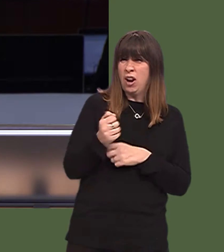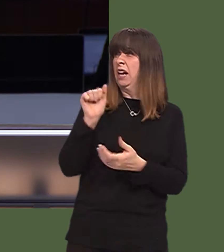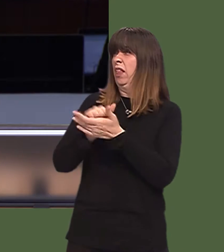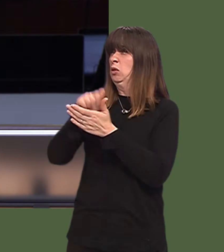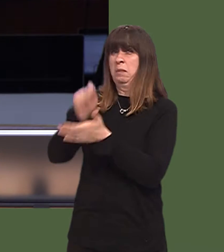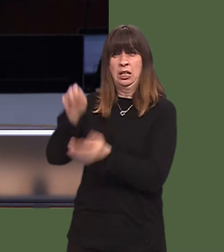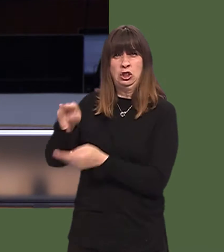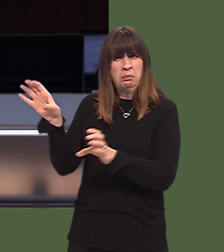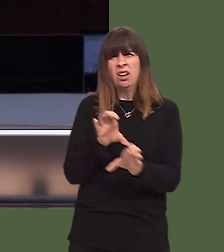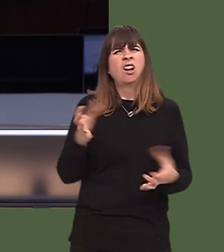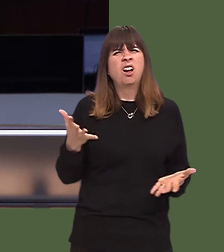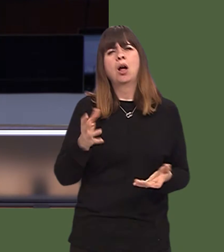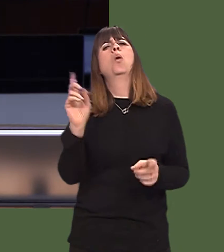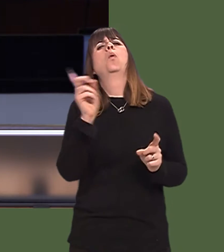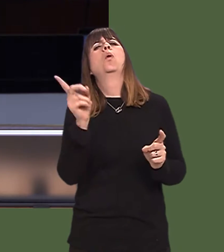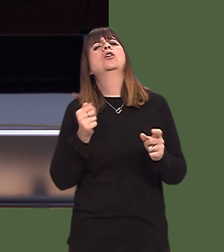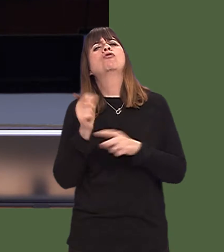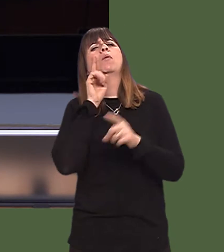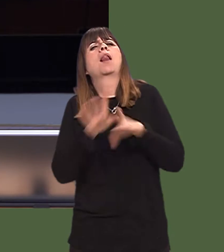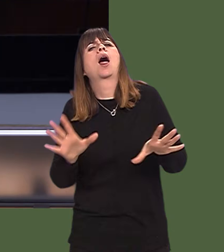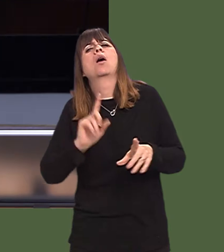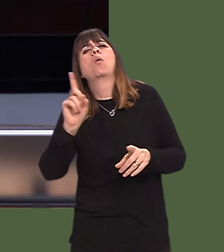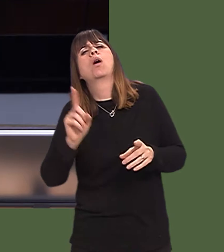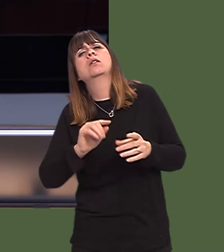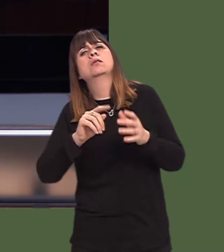Will you tell us today what trains are going to be available for the next franchise and